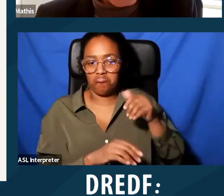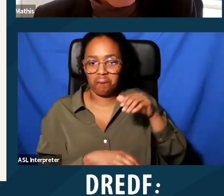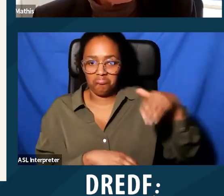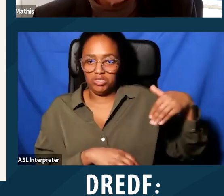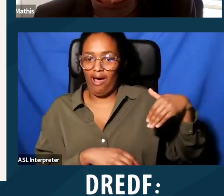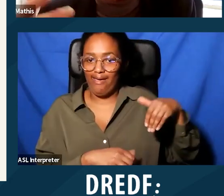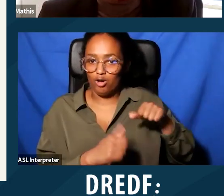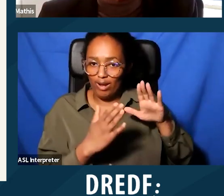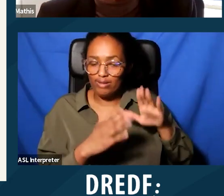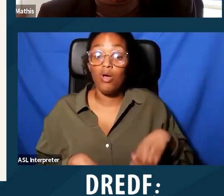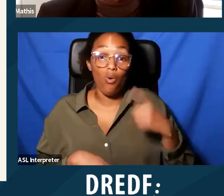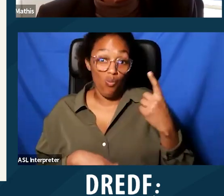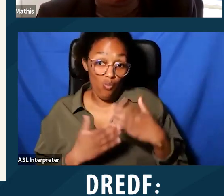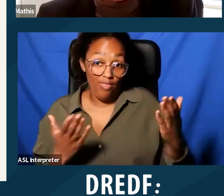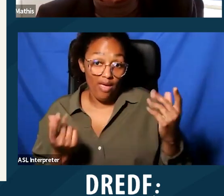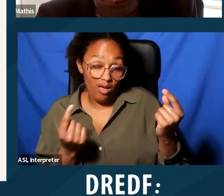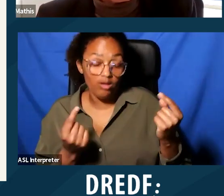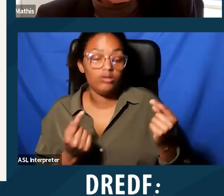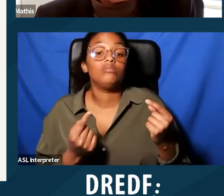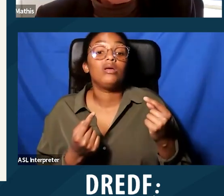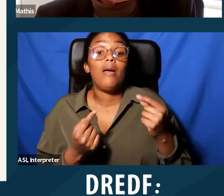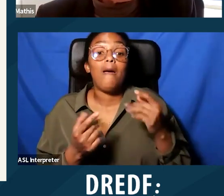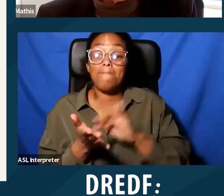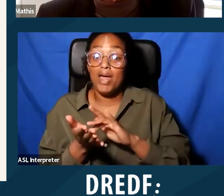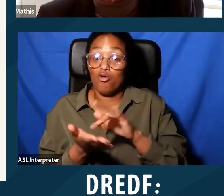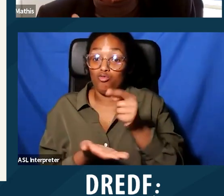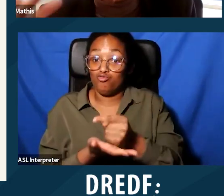addressed that weren't addressed, necessarily, in the original rule.